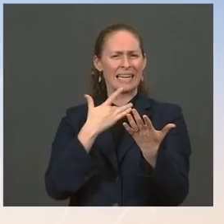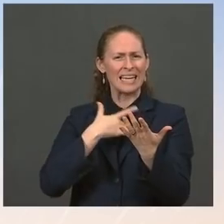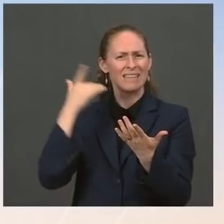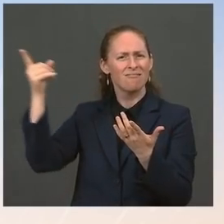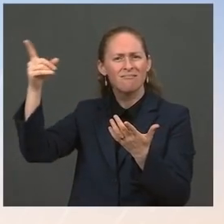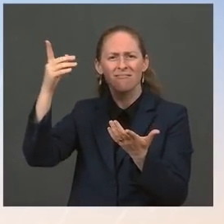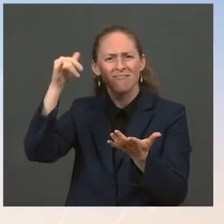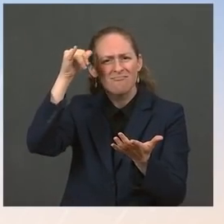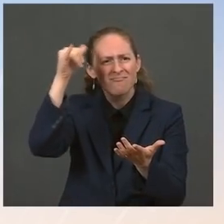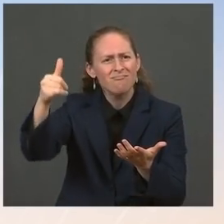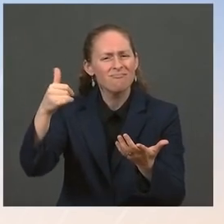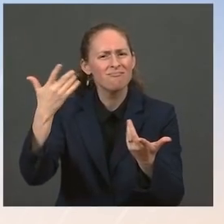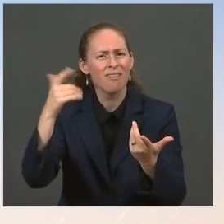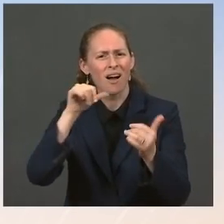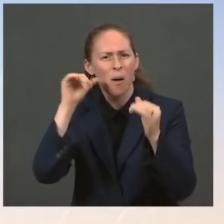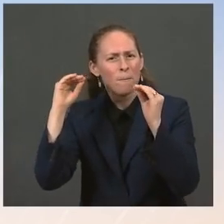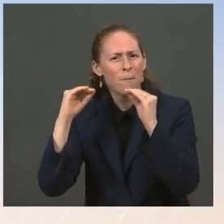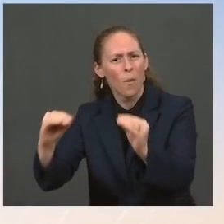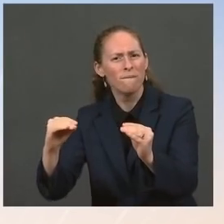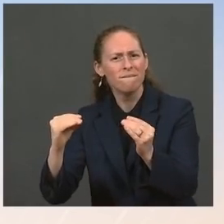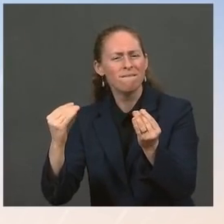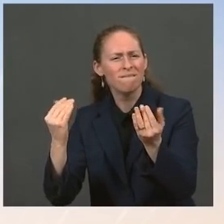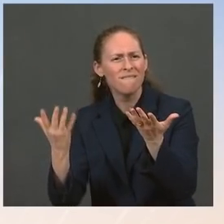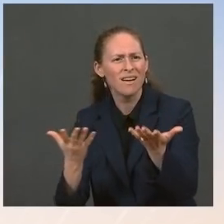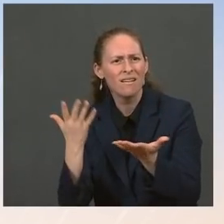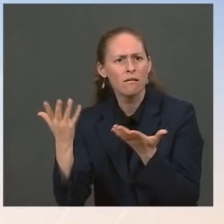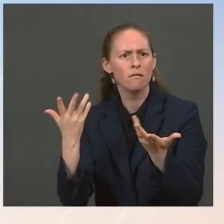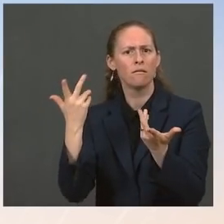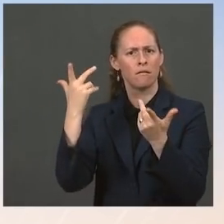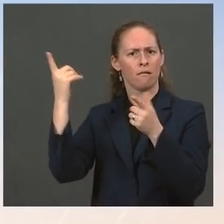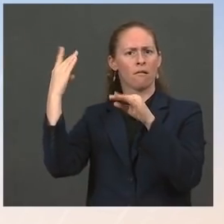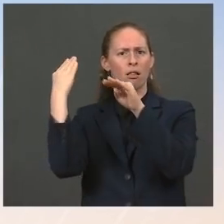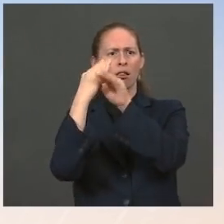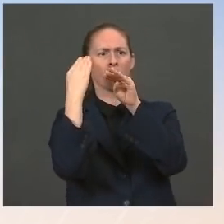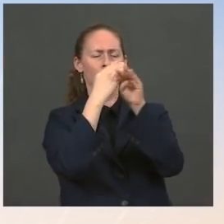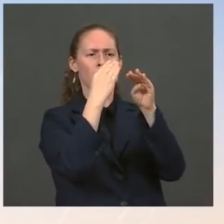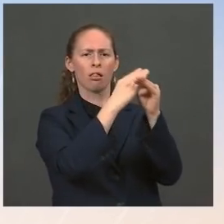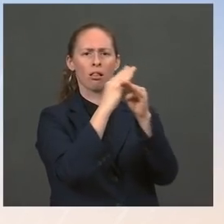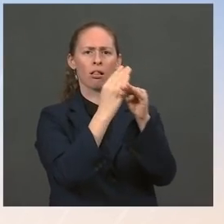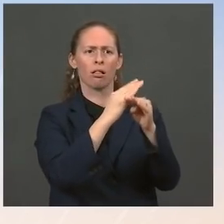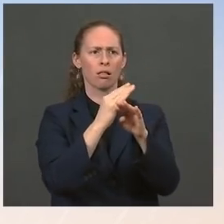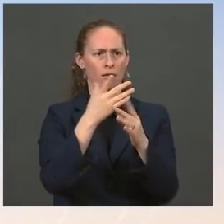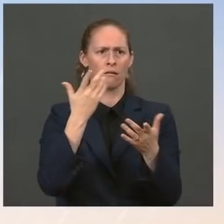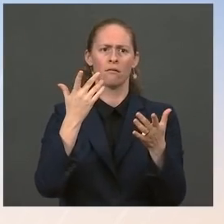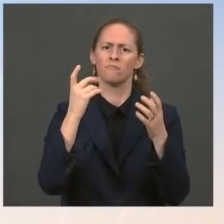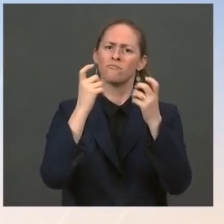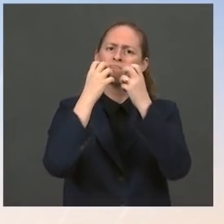Beijing have some advantage on human rights abuses to try to win over their cooperation on climate issues?